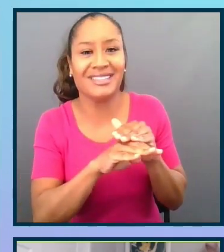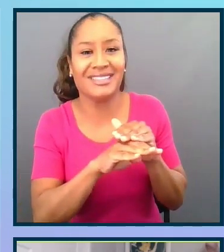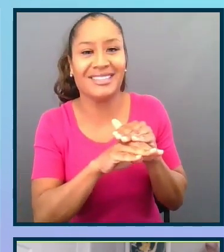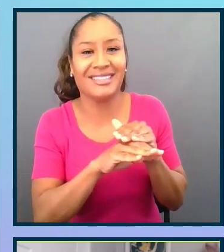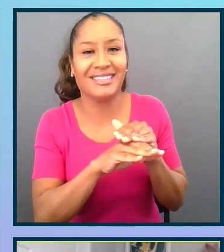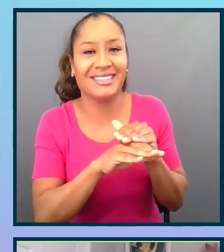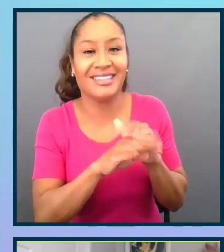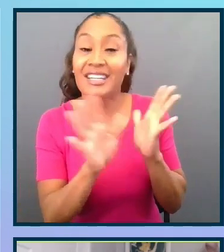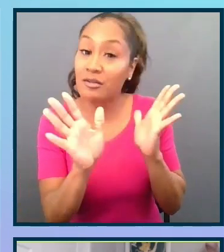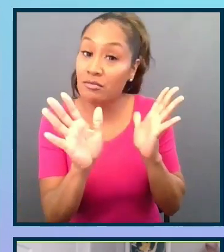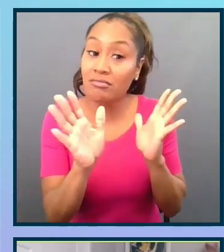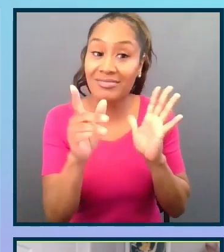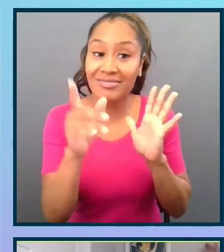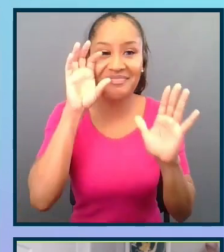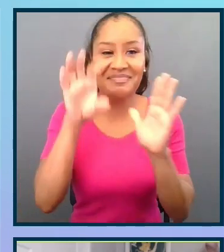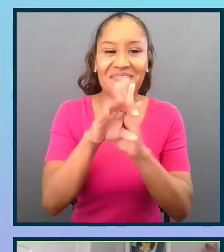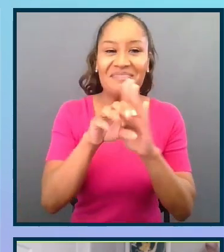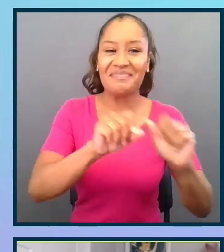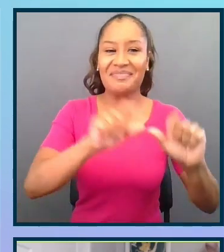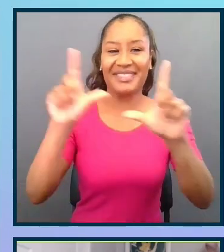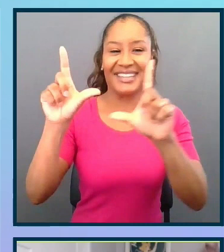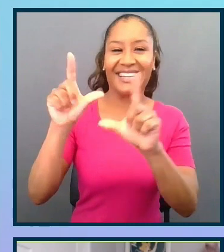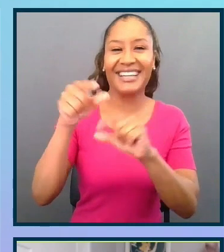with an organization a few years ago